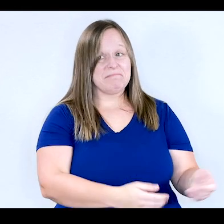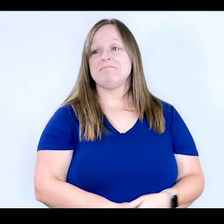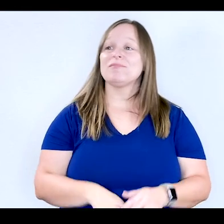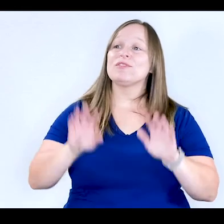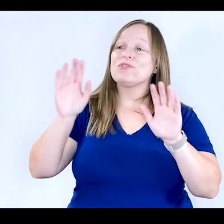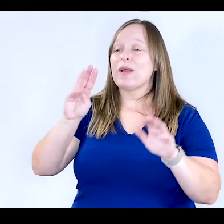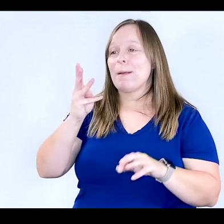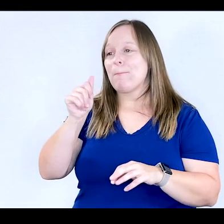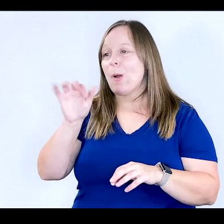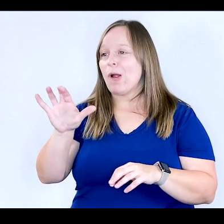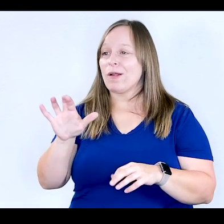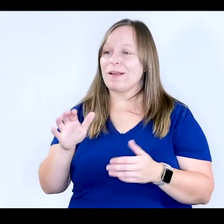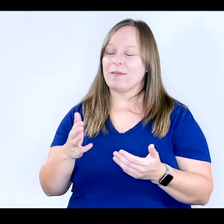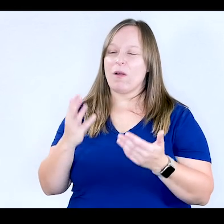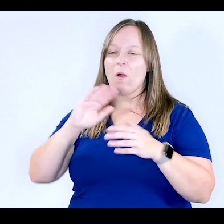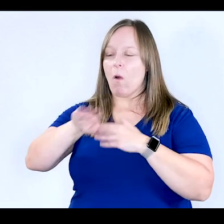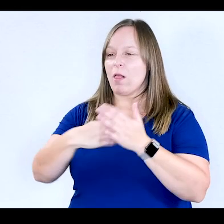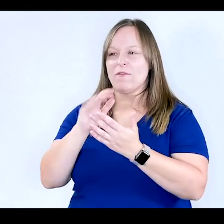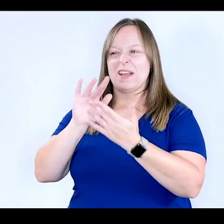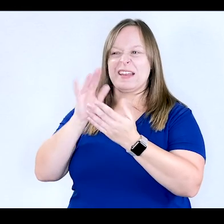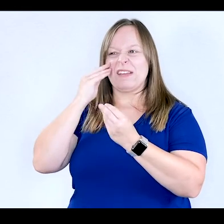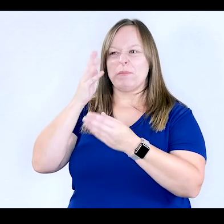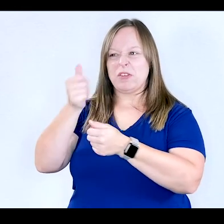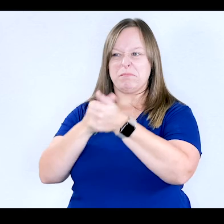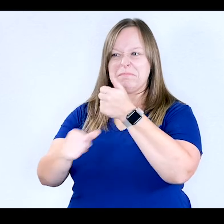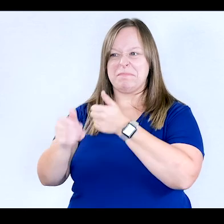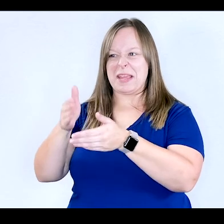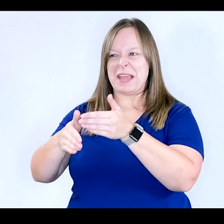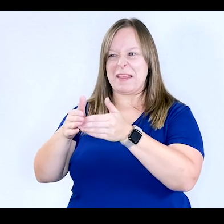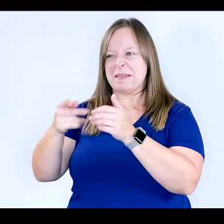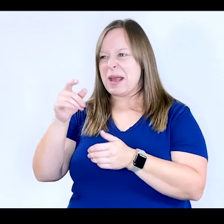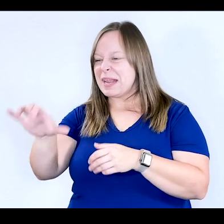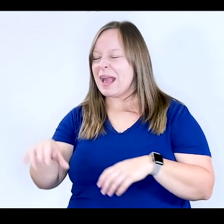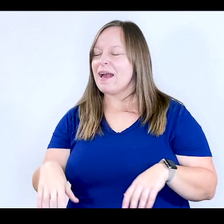K: That's great, Marc. And we will have all of our contact information at the end of this podcast,